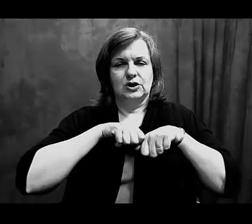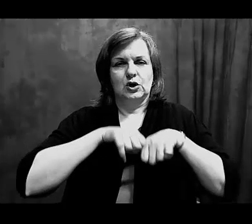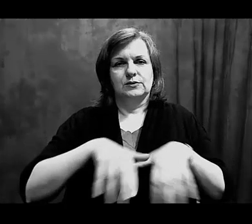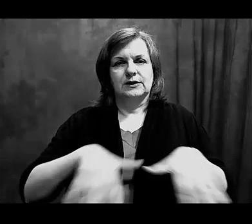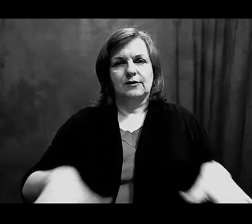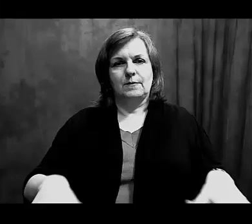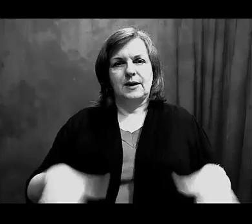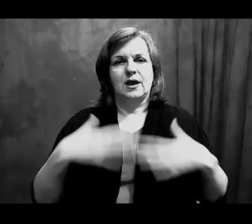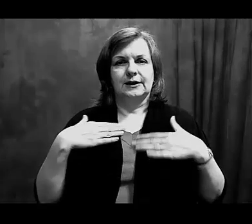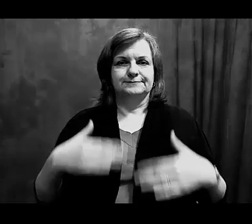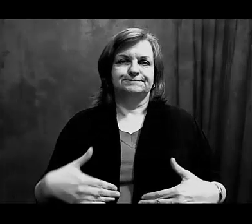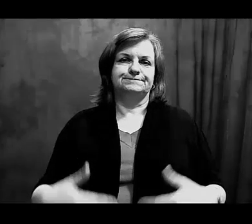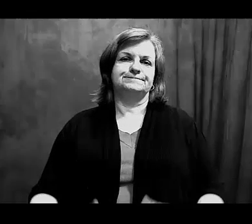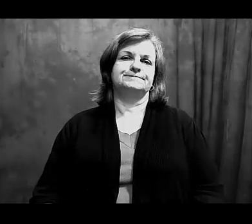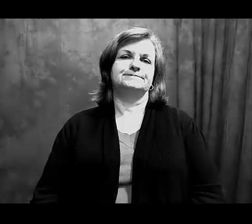are you doing physical activity??